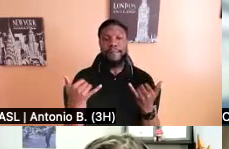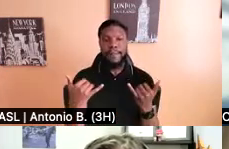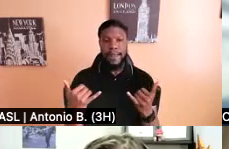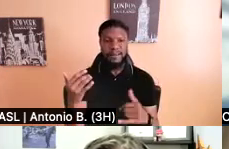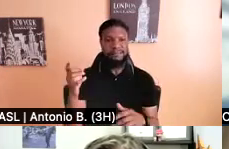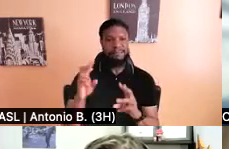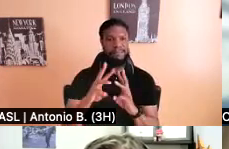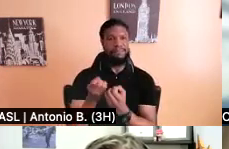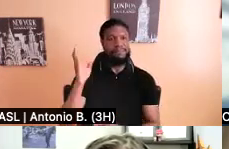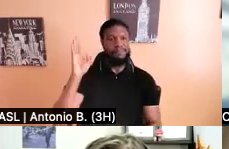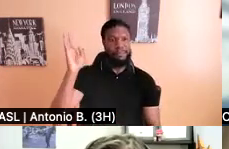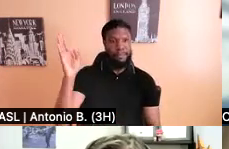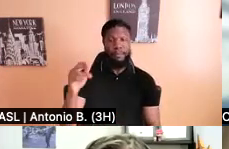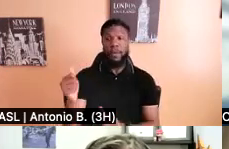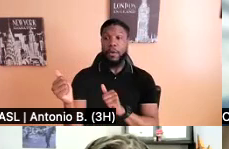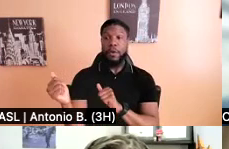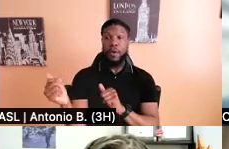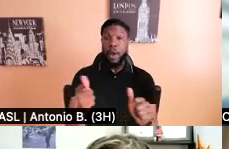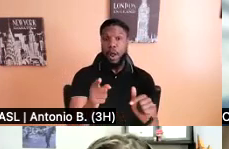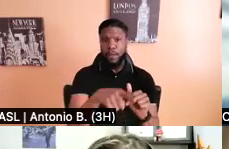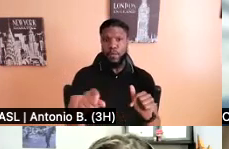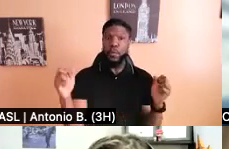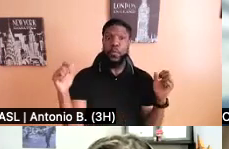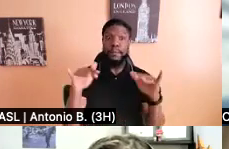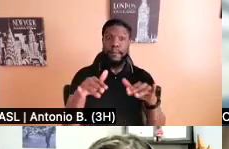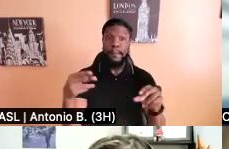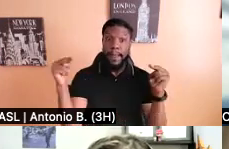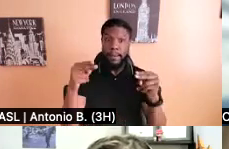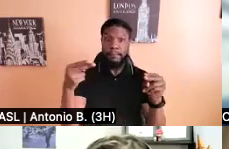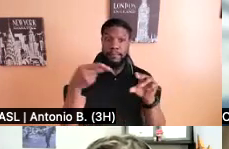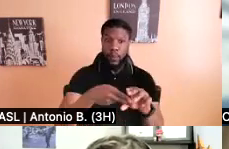All attendees are going to be receiving an email after the session today,